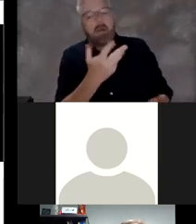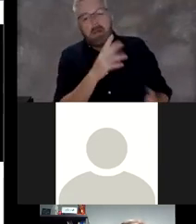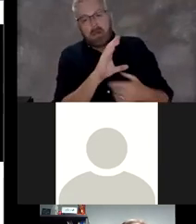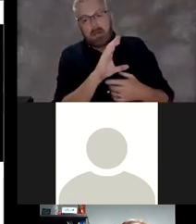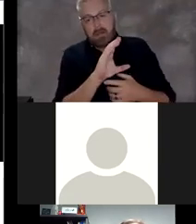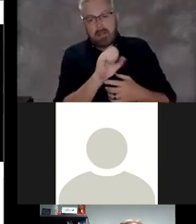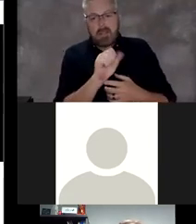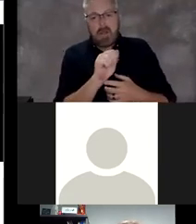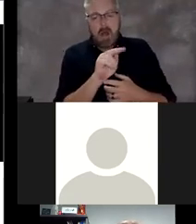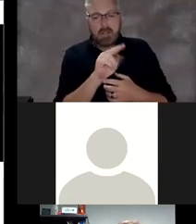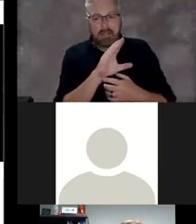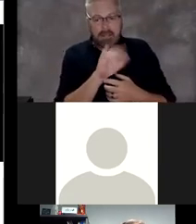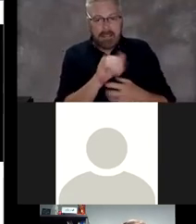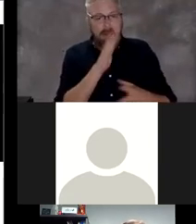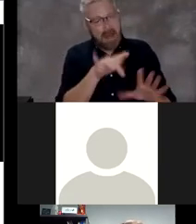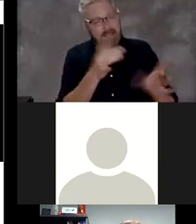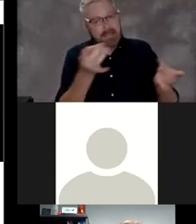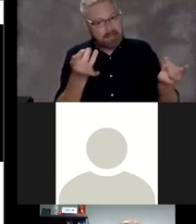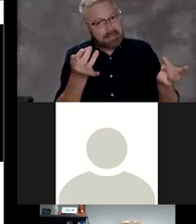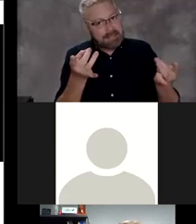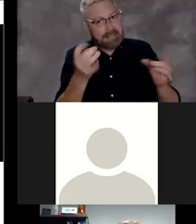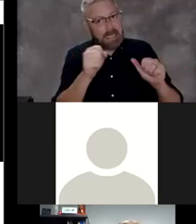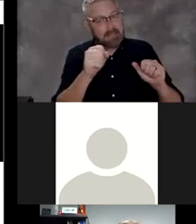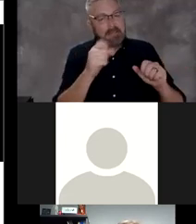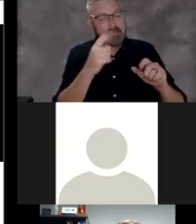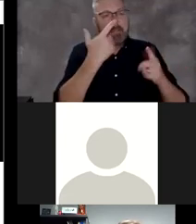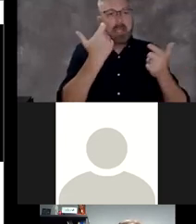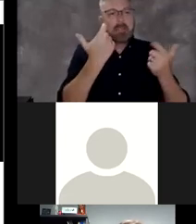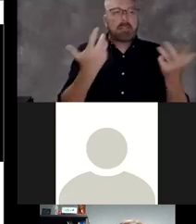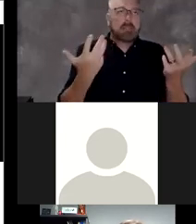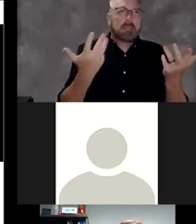MEAN, IT'S TRICKY, RIGHT? BECAUSE, YOU KNOW, A 13-YEAR-OLD